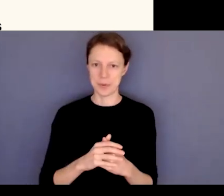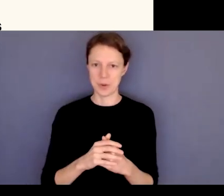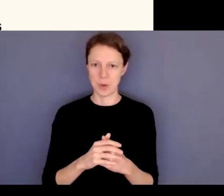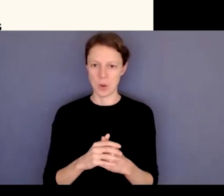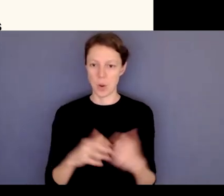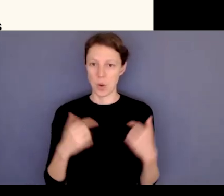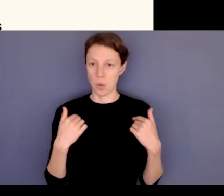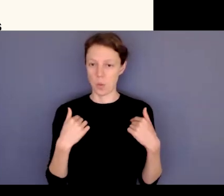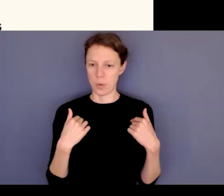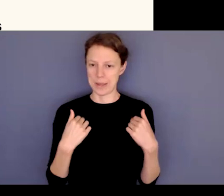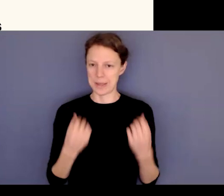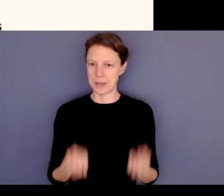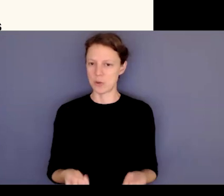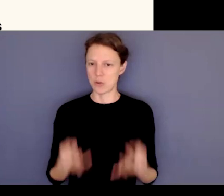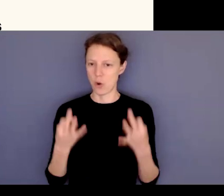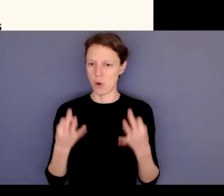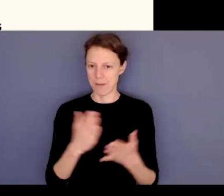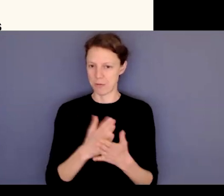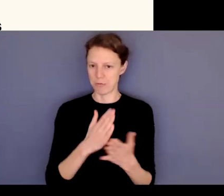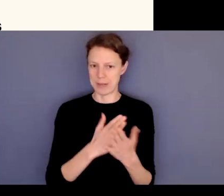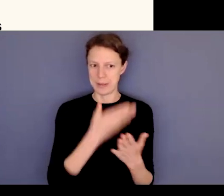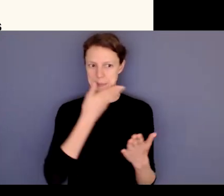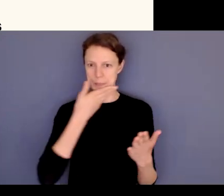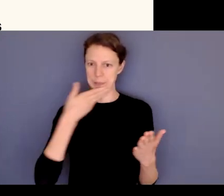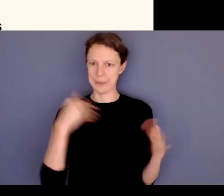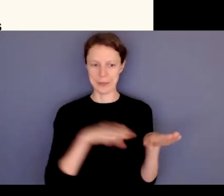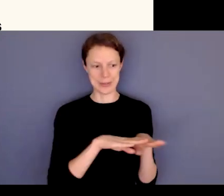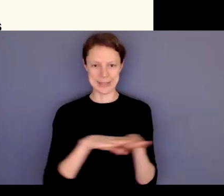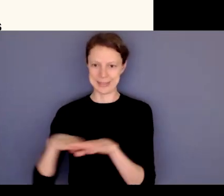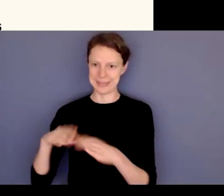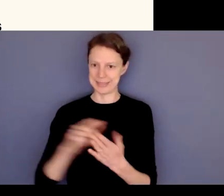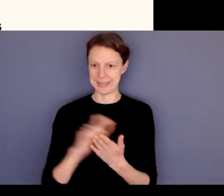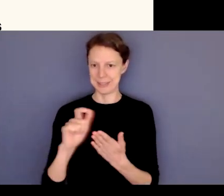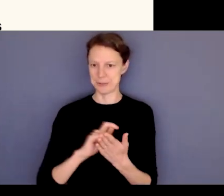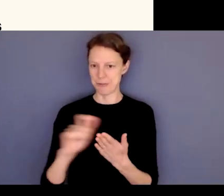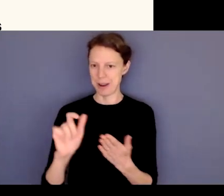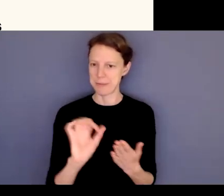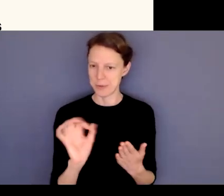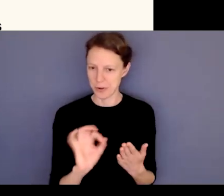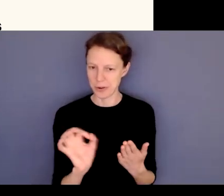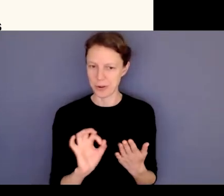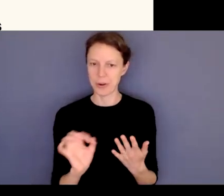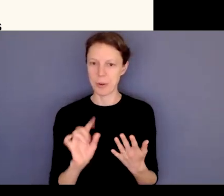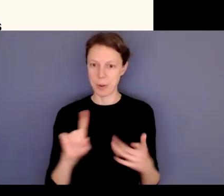have the most consistent looking Instagram because we decided that we wanted to focus on getting information out there